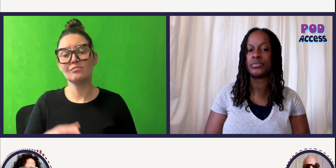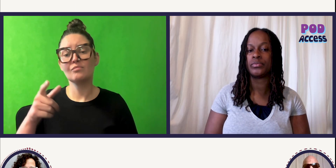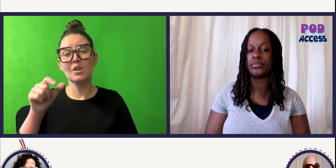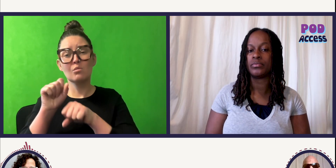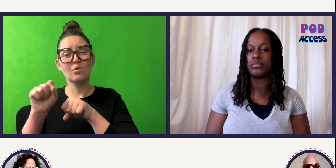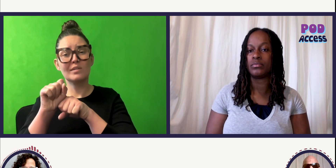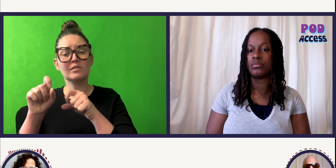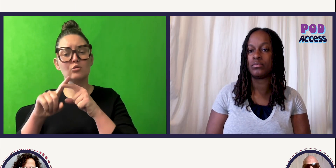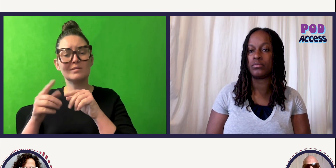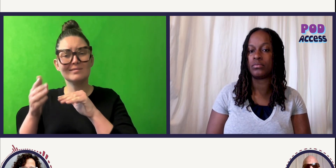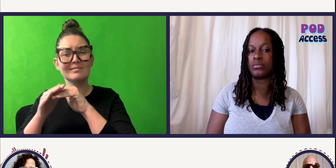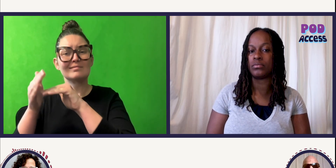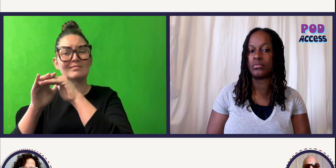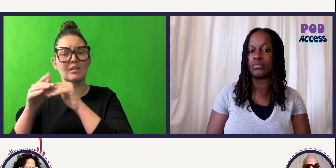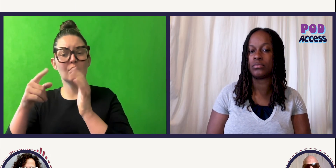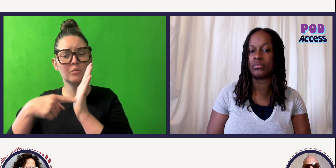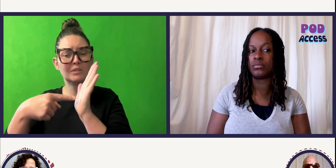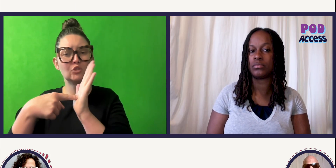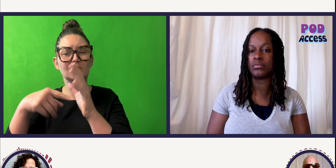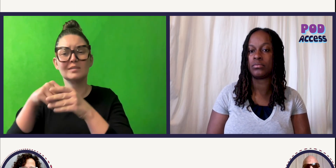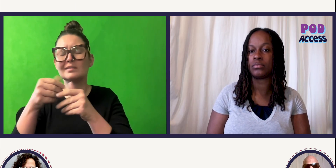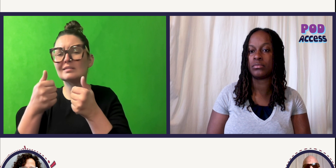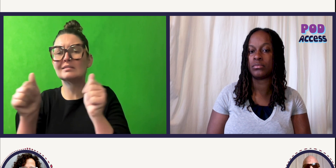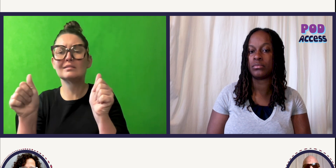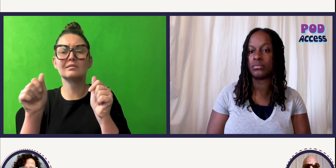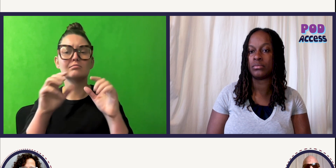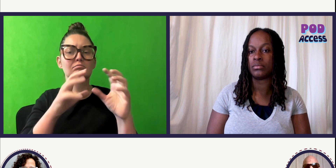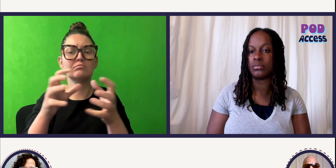Working to increase representation in any space has its challenges.